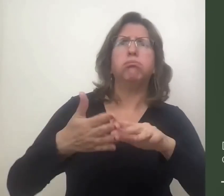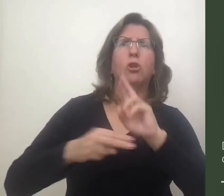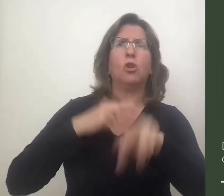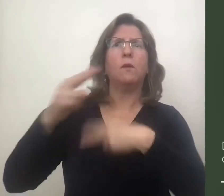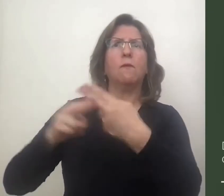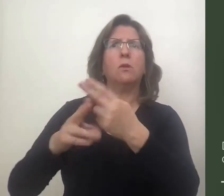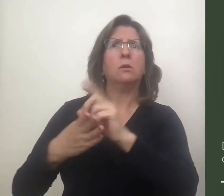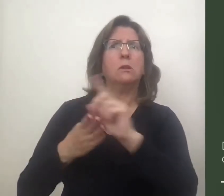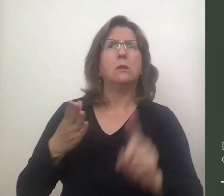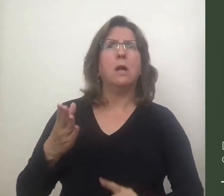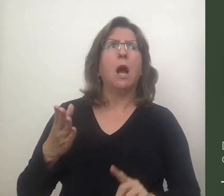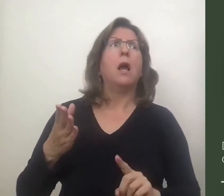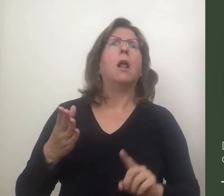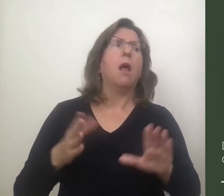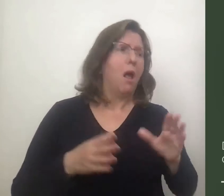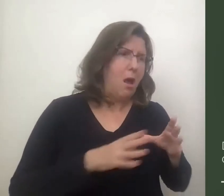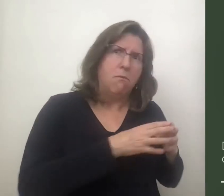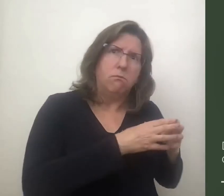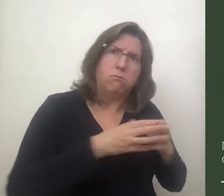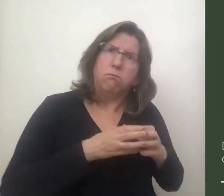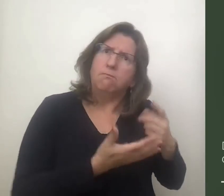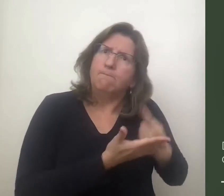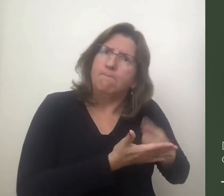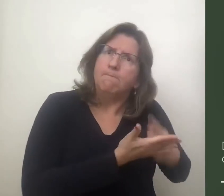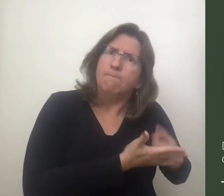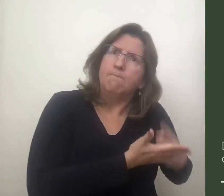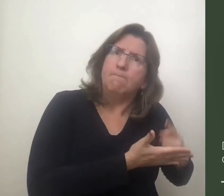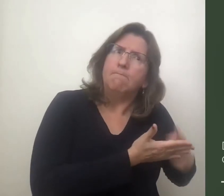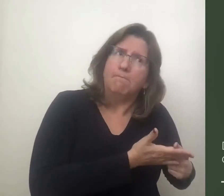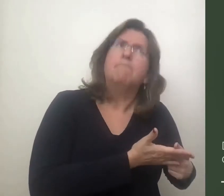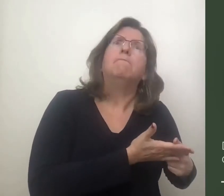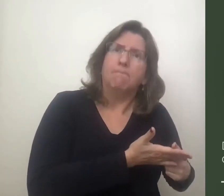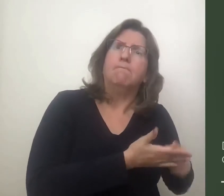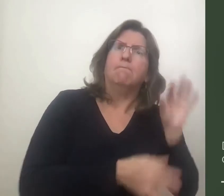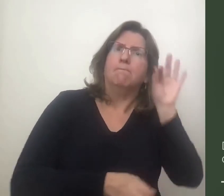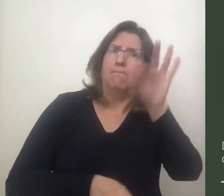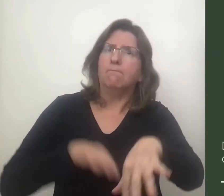The deaf community has considered its needs and has made important contributions towards